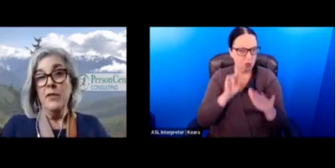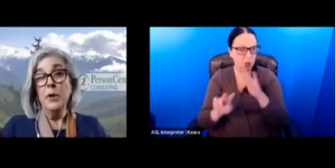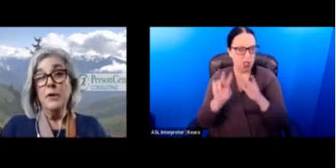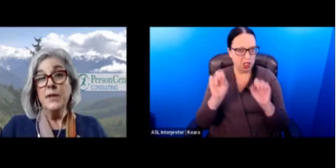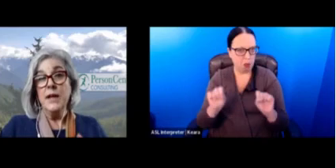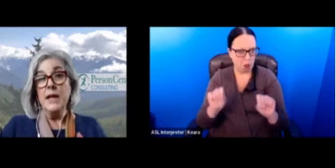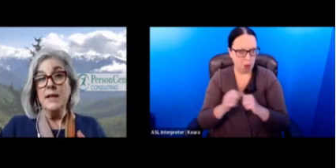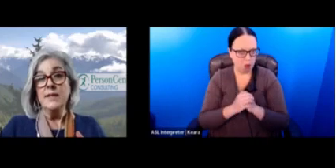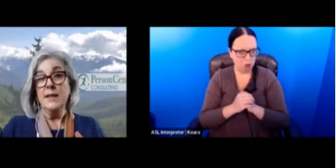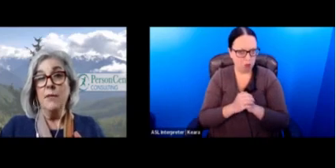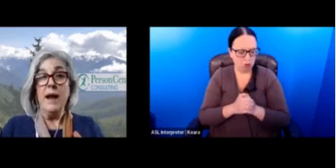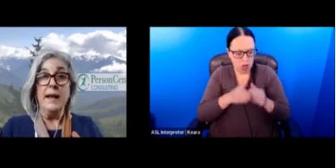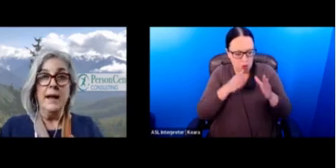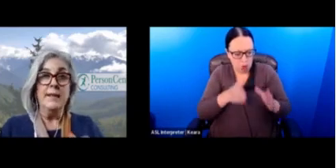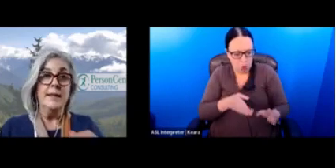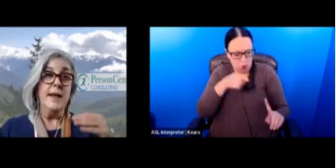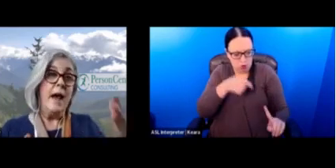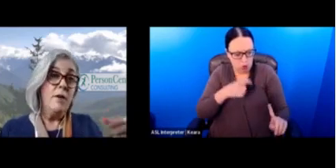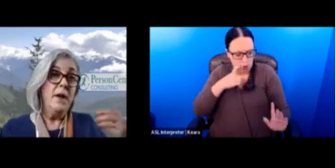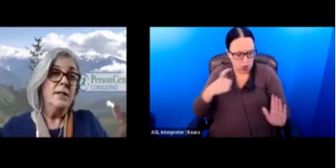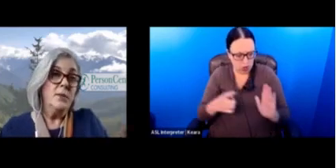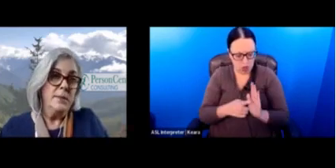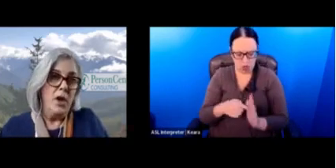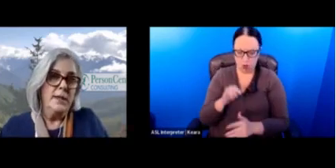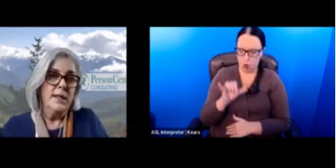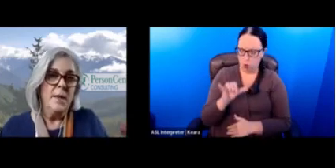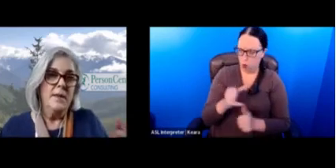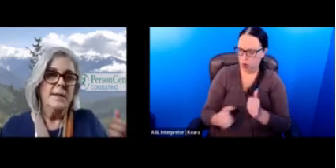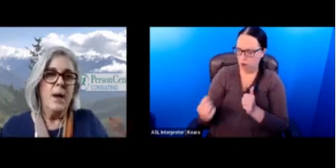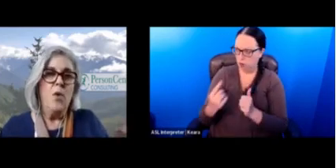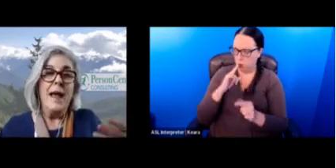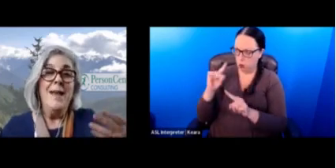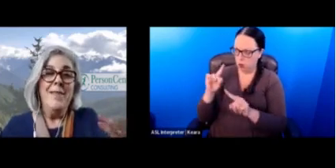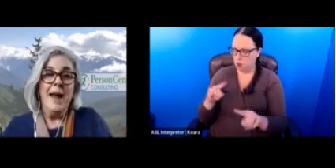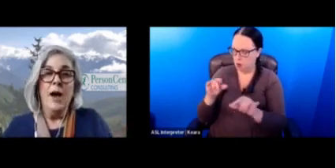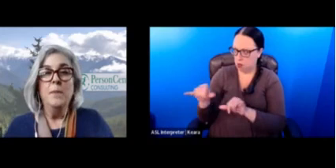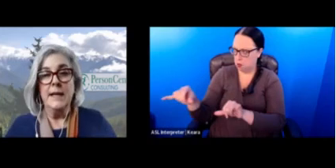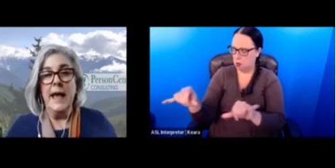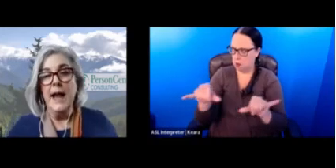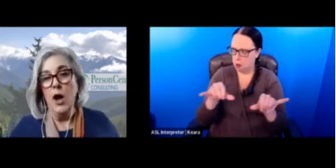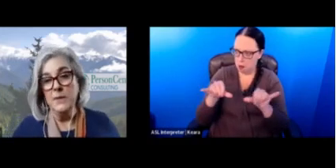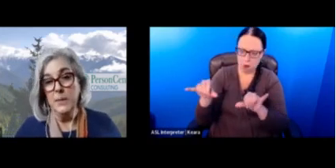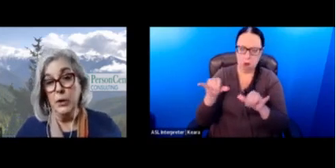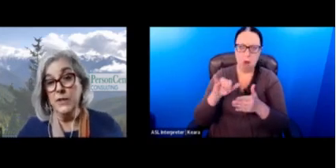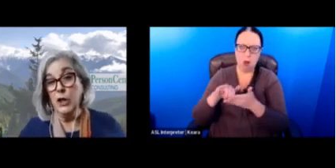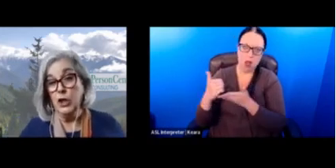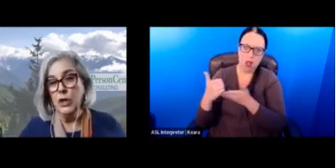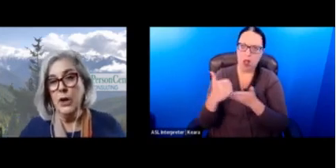that the person is recognizing that everybody is responding to them in the same way that helps again, helps the person learn